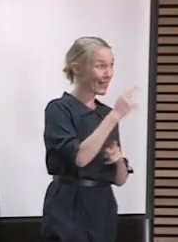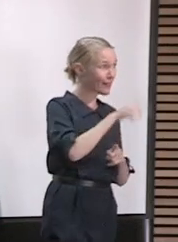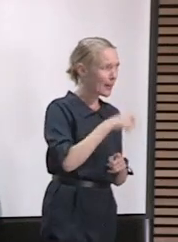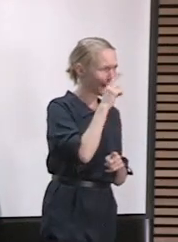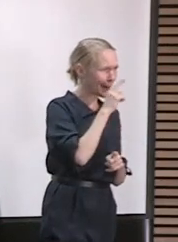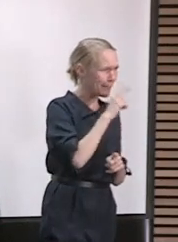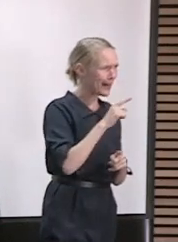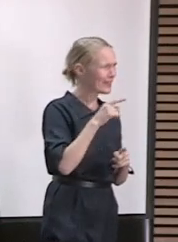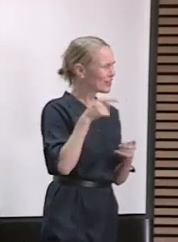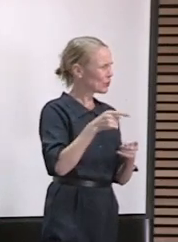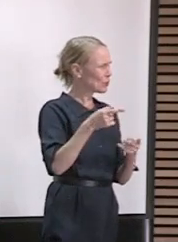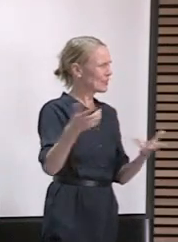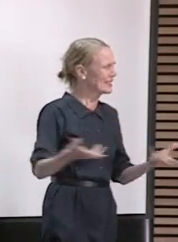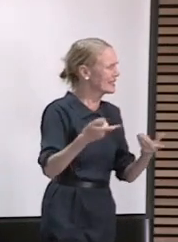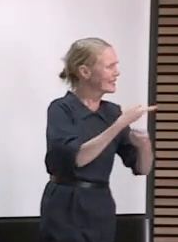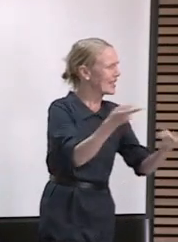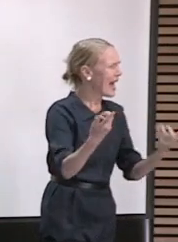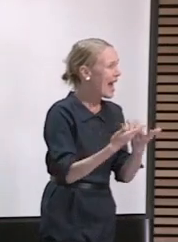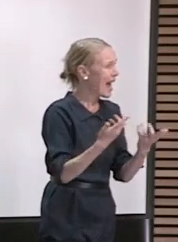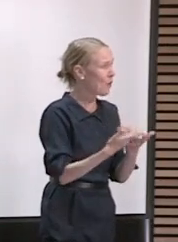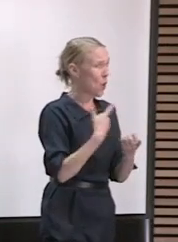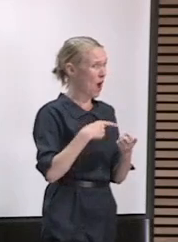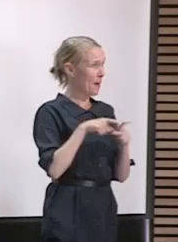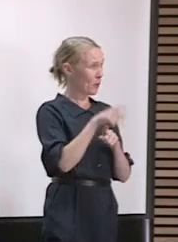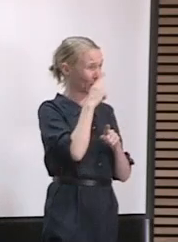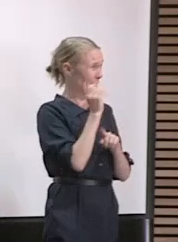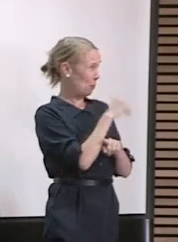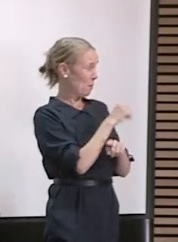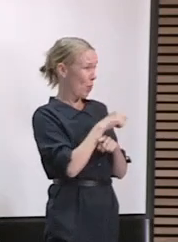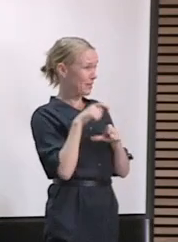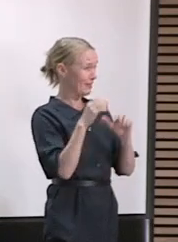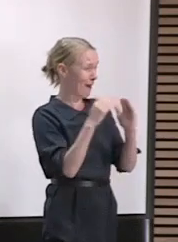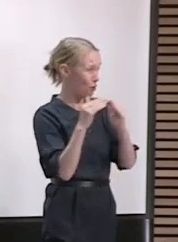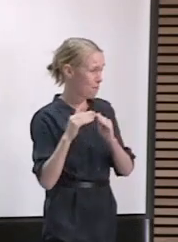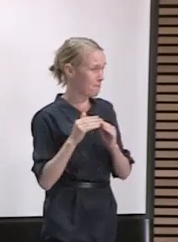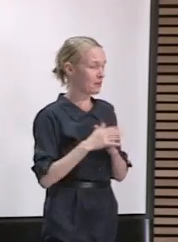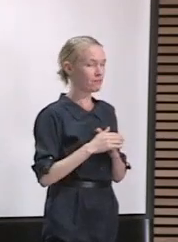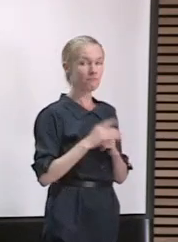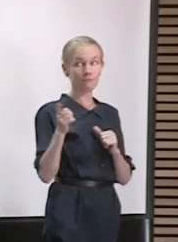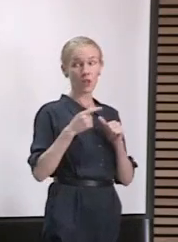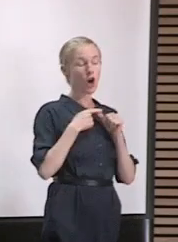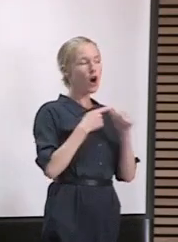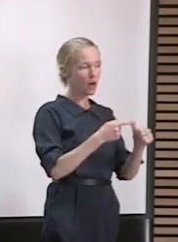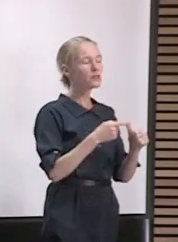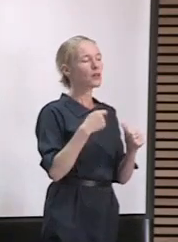just relying on people showing up to them? Well, yes, I think people will show